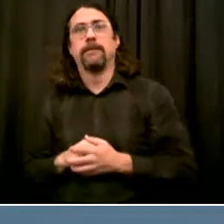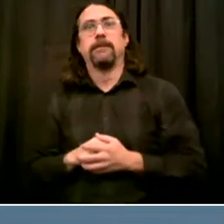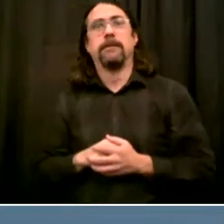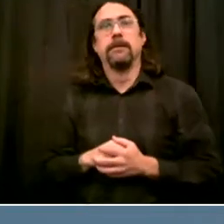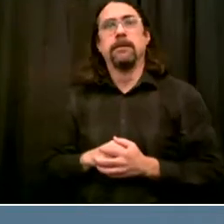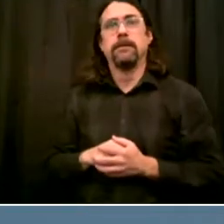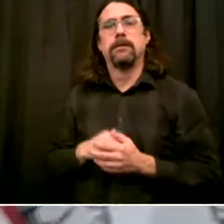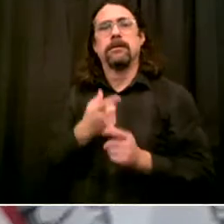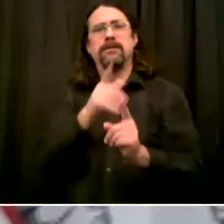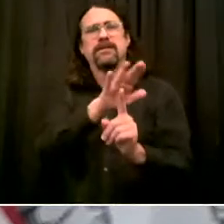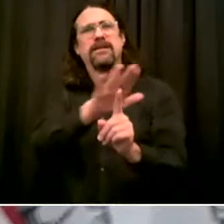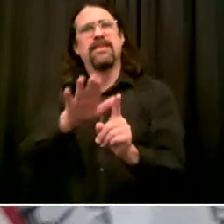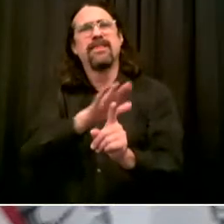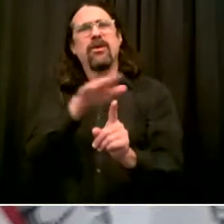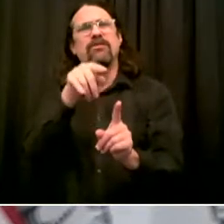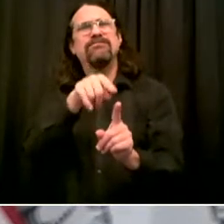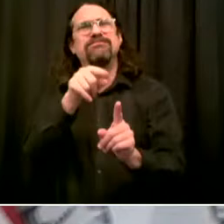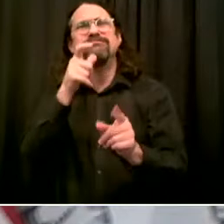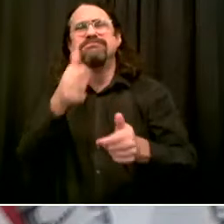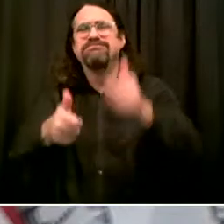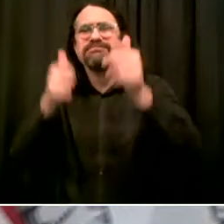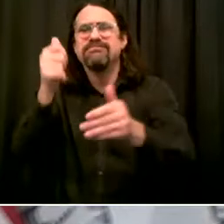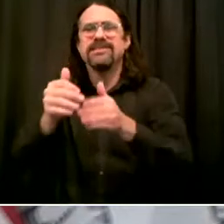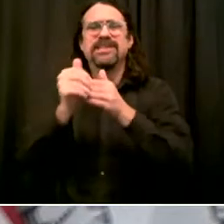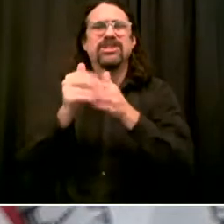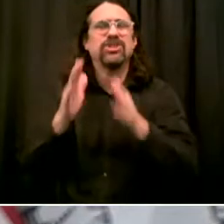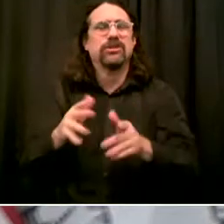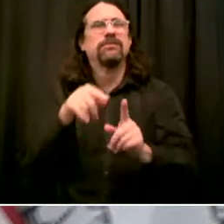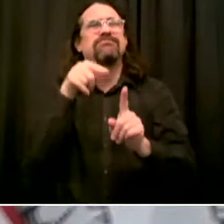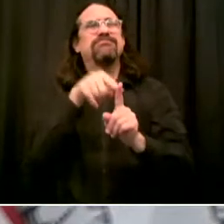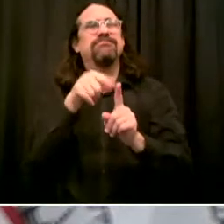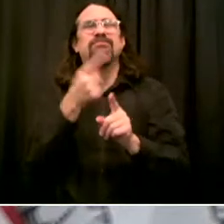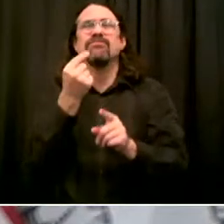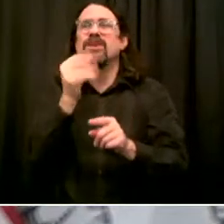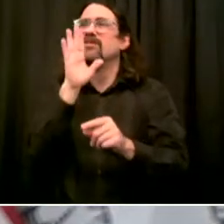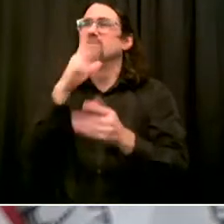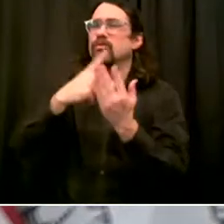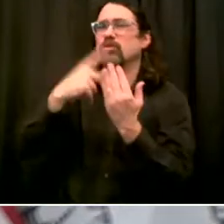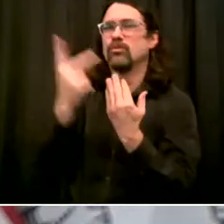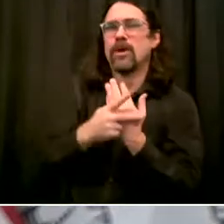COMMUNITY-BASED ORGANIZATATION. WE WILL GET THE WORD OUT THROUGH DIFFERENT T DIMEA A OUT THEY TRUST. THAT'S OUR APPROACH TO STATEN ISLAND.